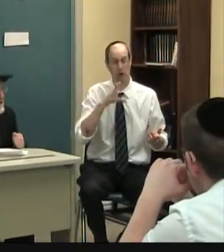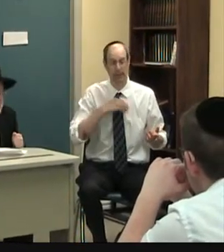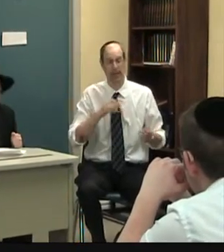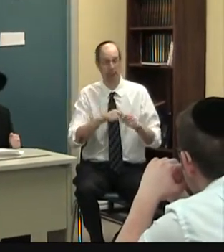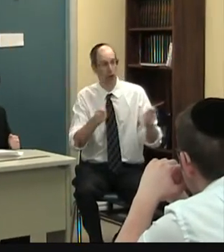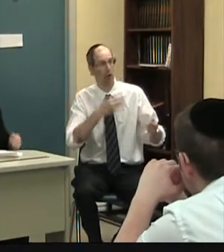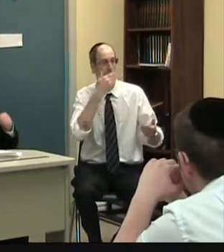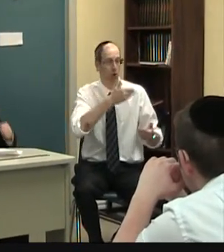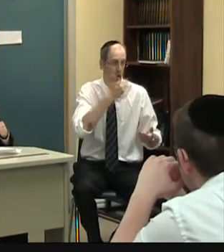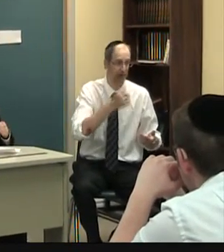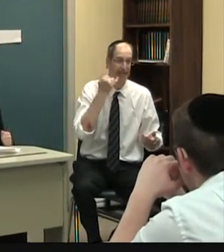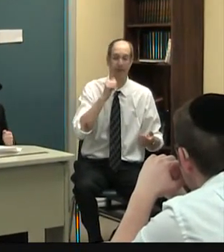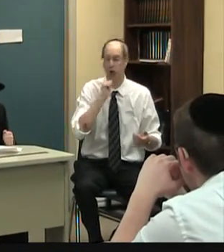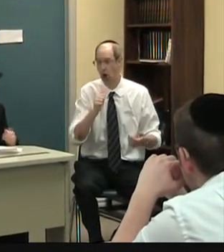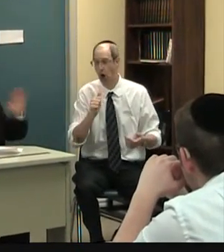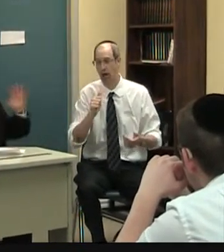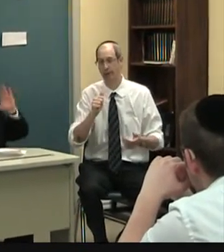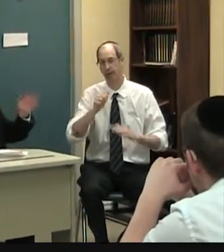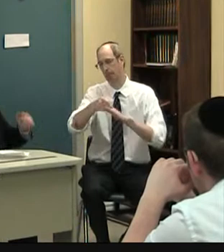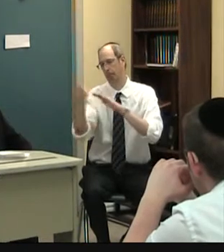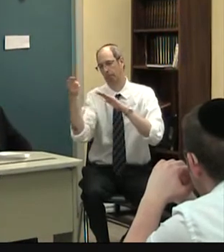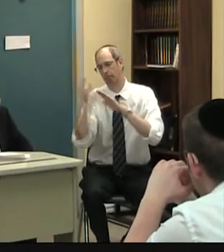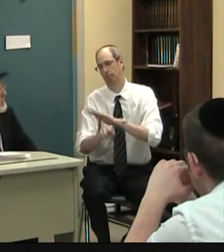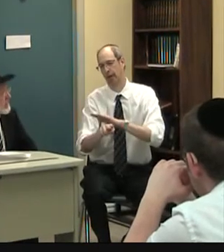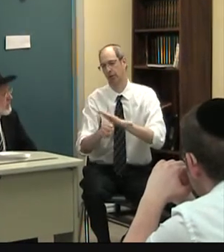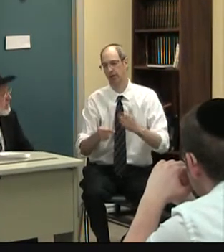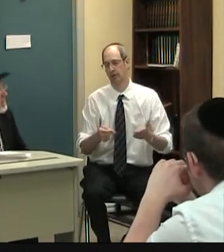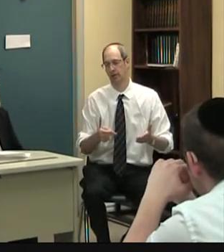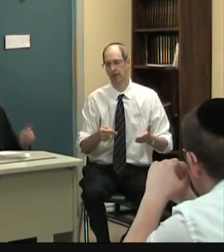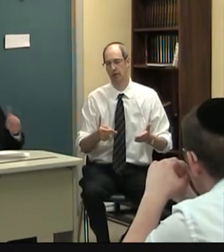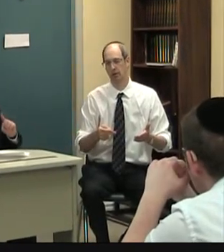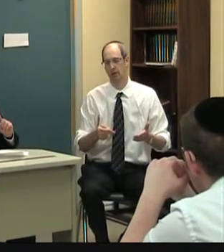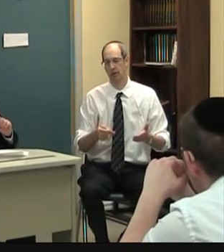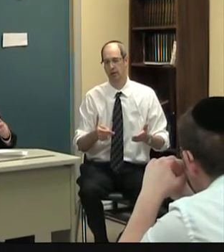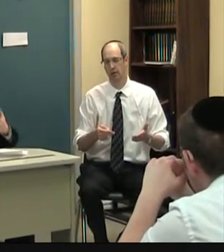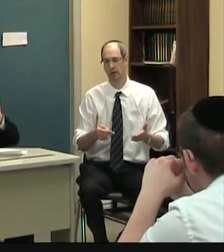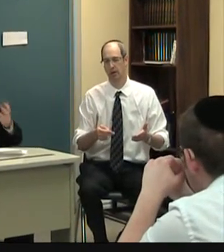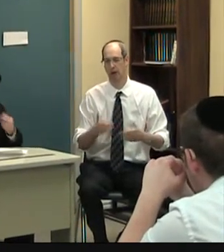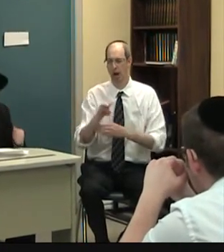to be good if not you're gonna be buried good thing good way But the morale says why treat it that way